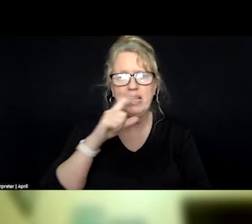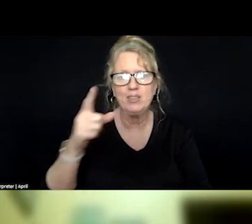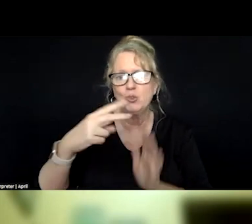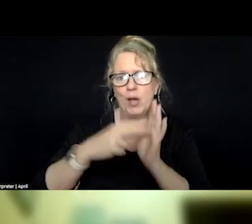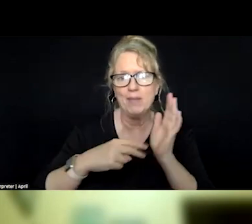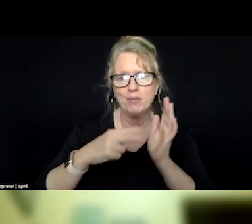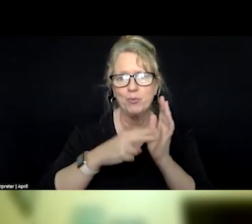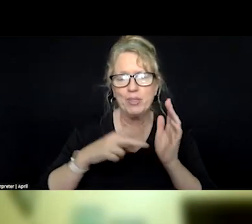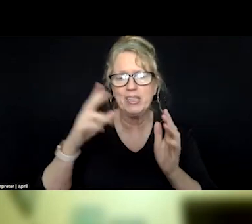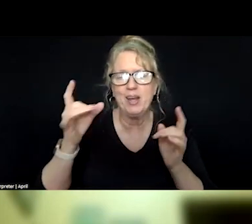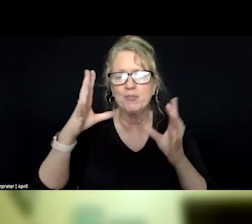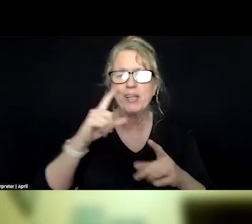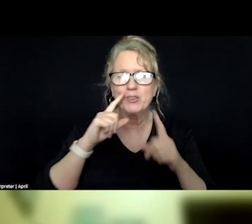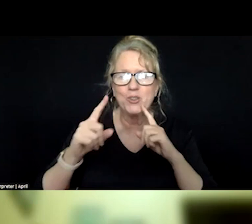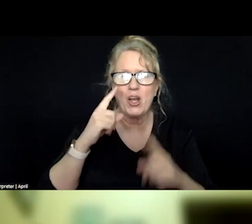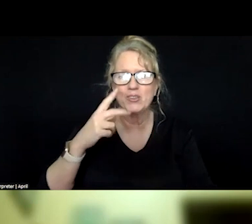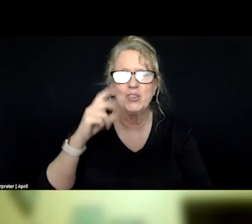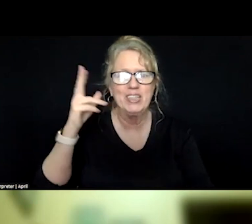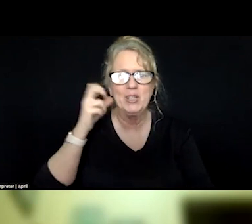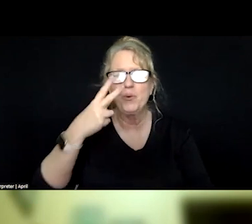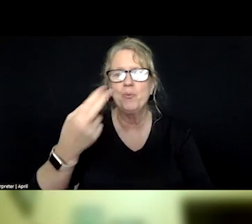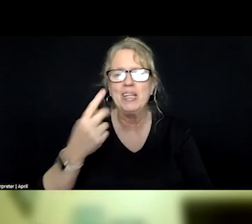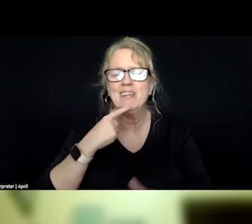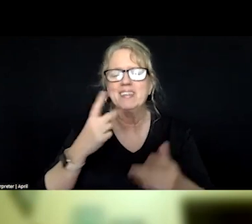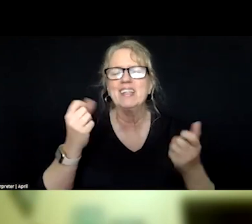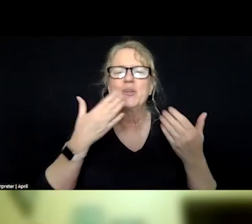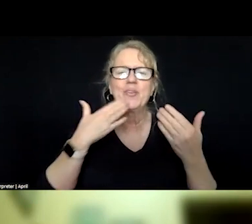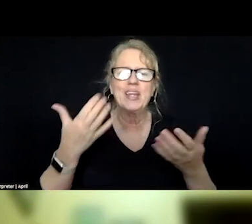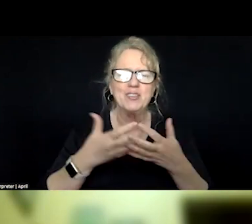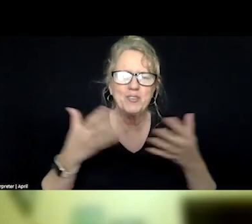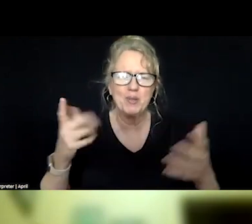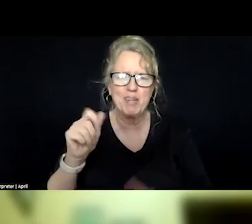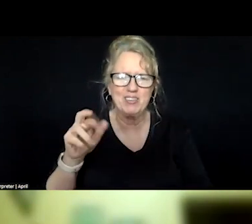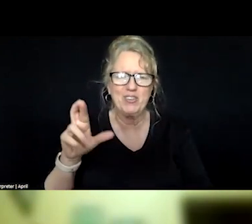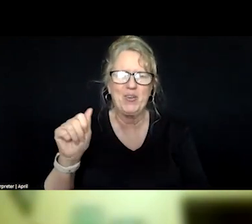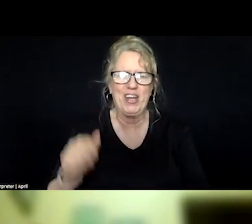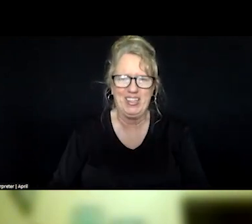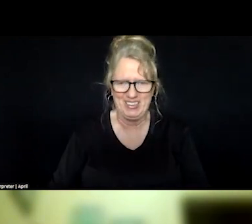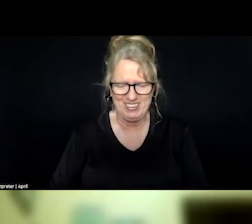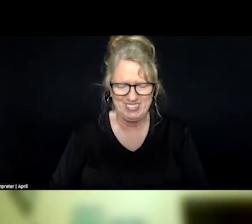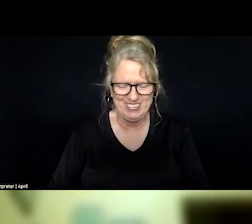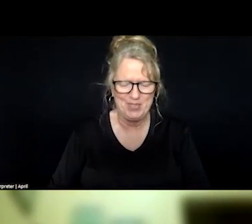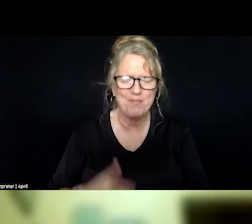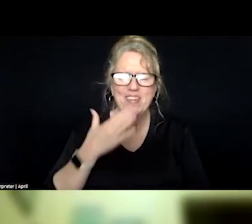TALK TO KNOW WHAT HE IS SAYING. THANK YOU.